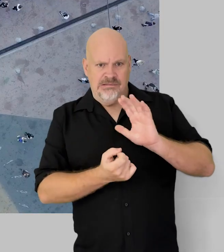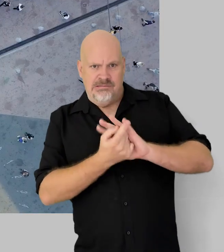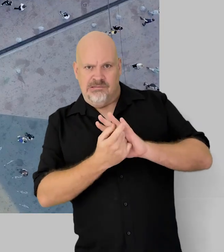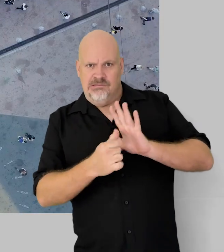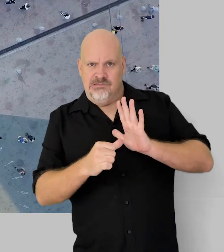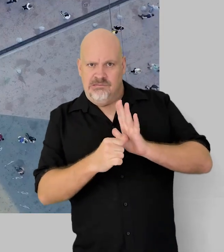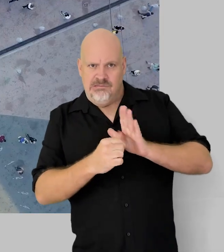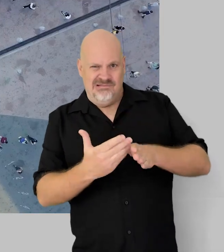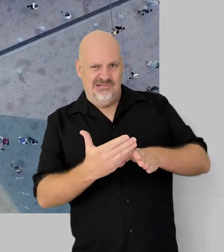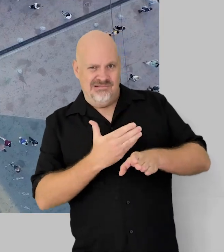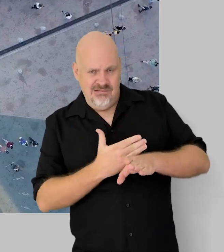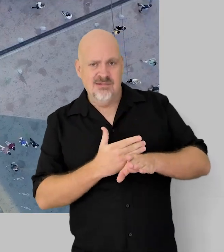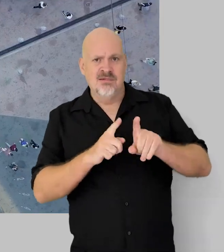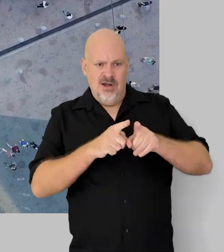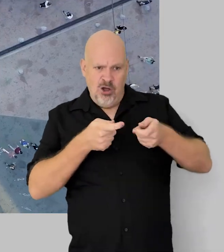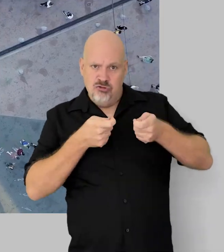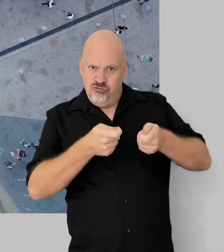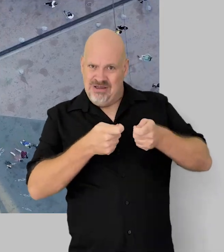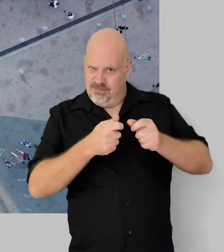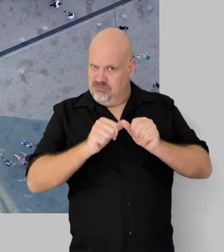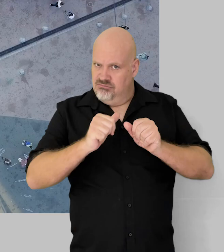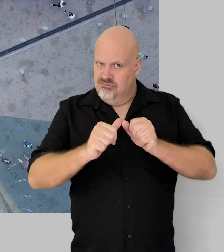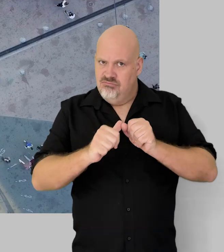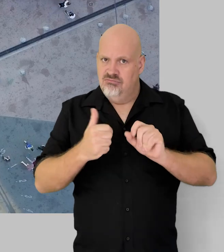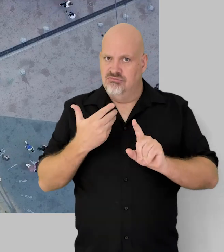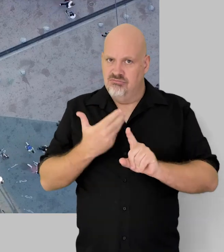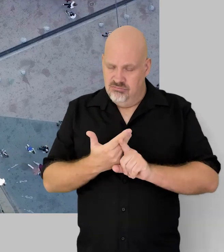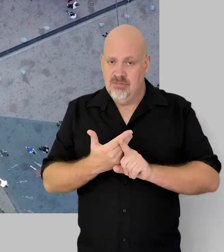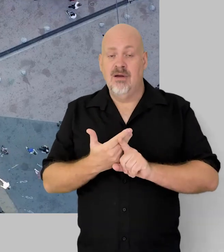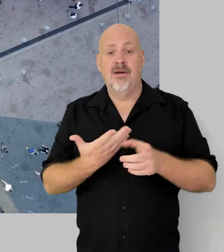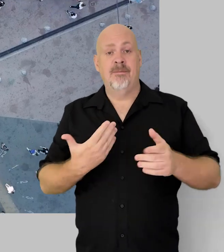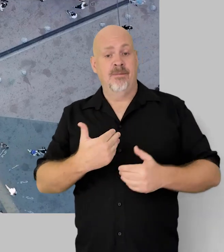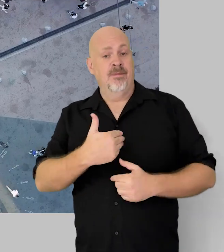This Series focuses on four particularly vulnerable groups: